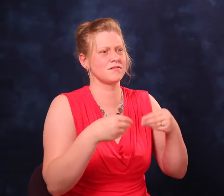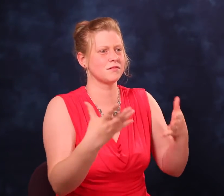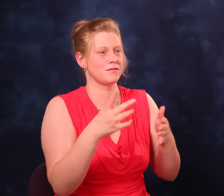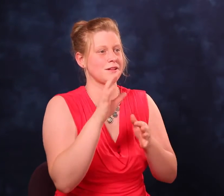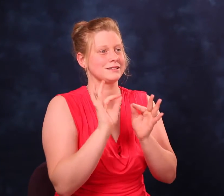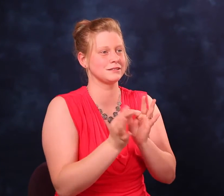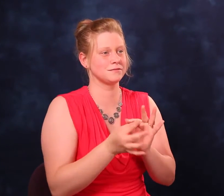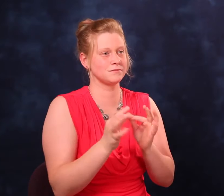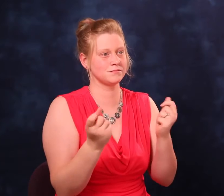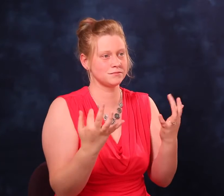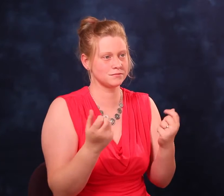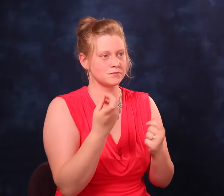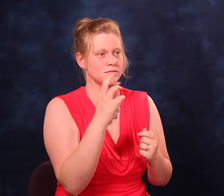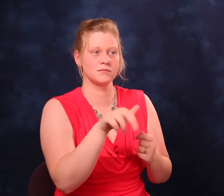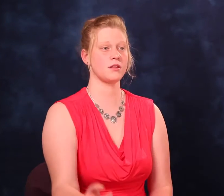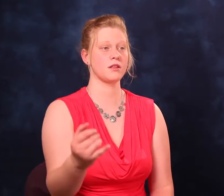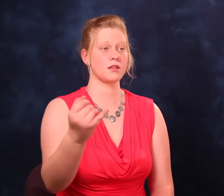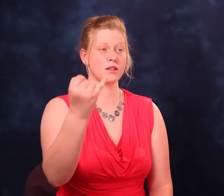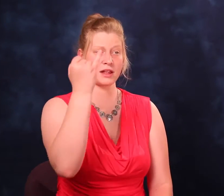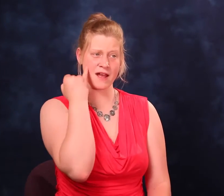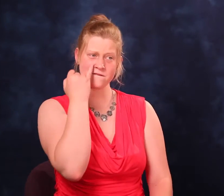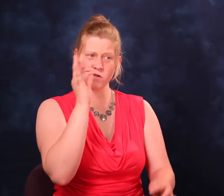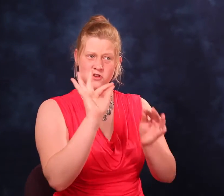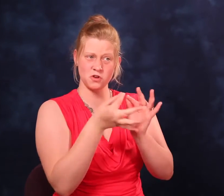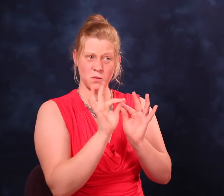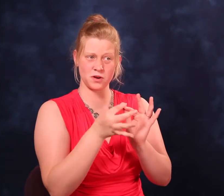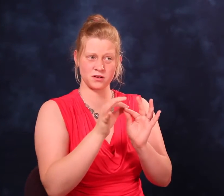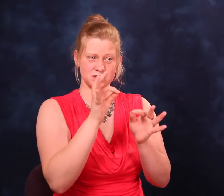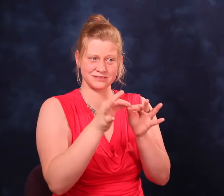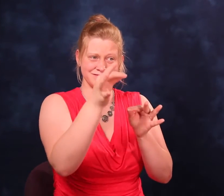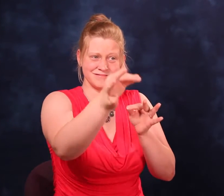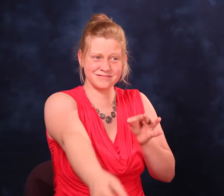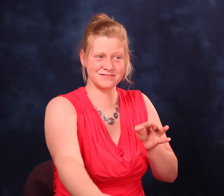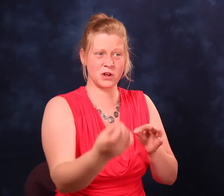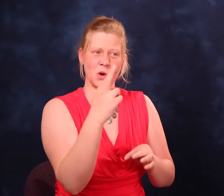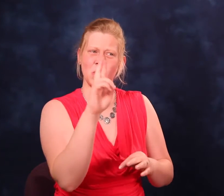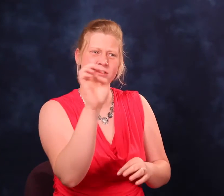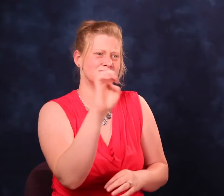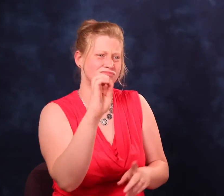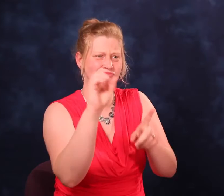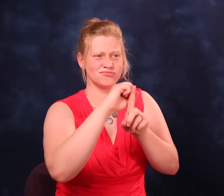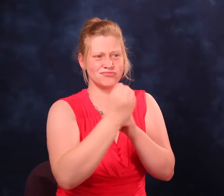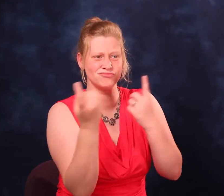sign language interpreting. If an interpreter is delayed or if there is an